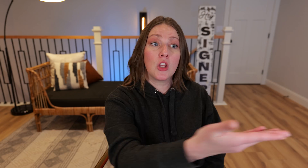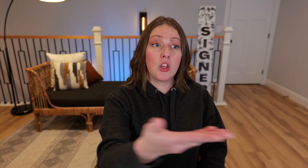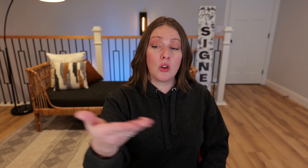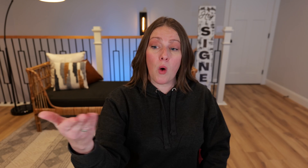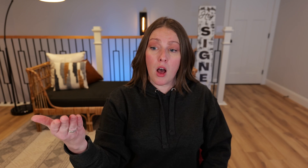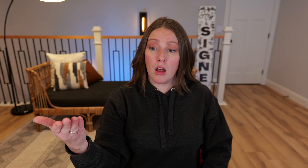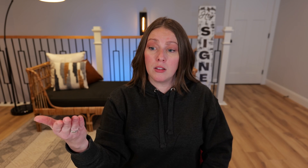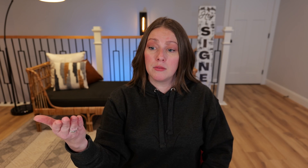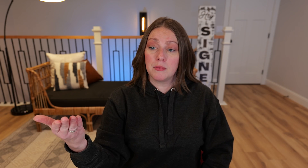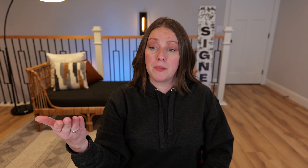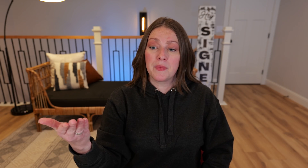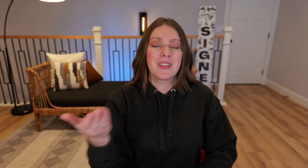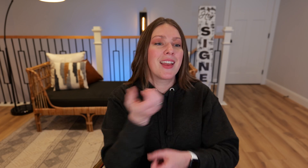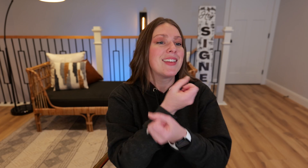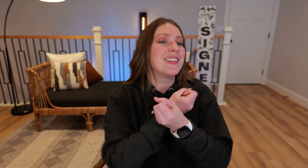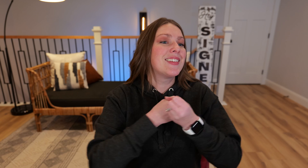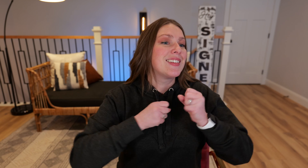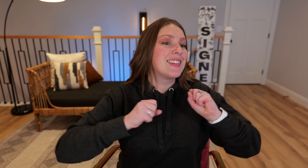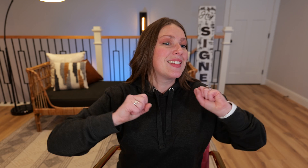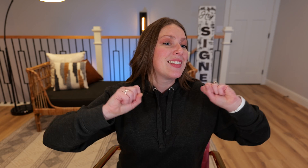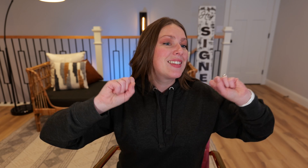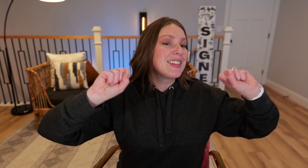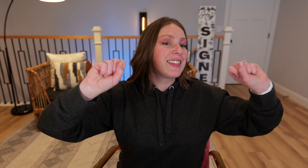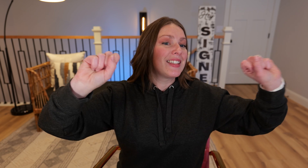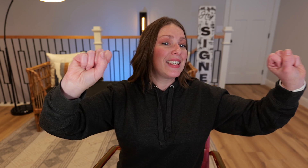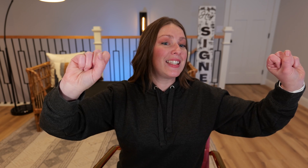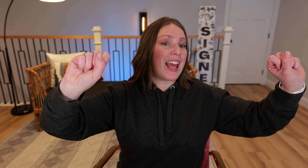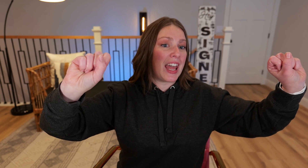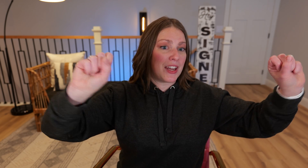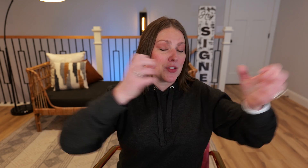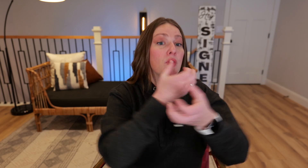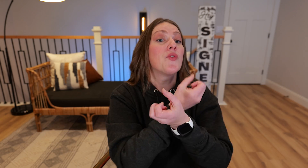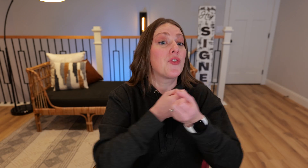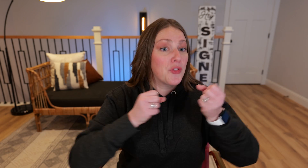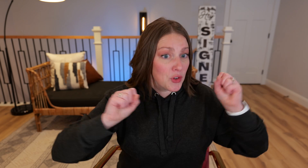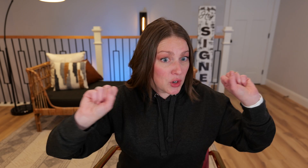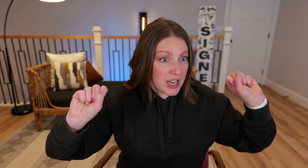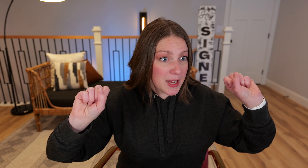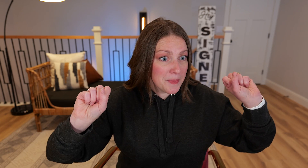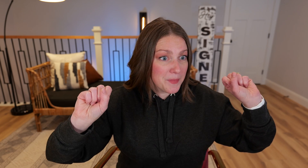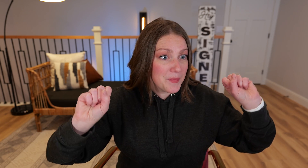you all saved free